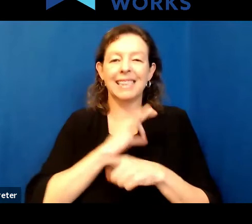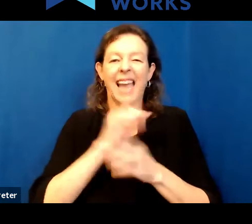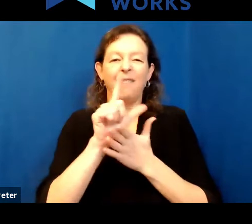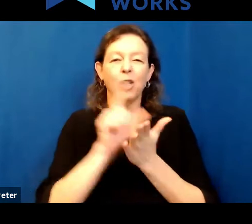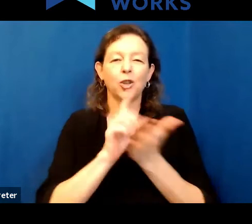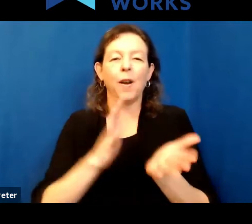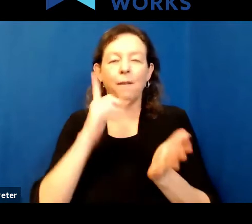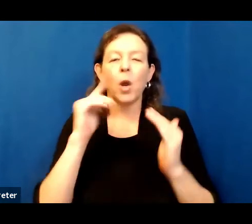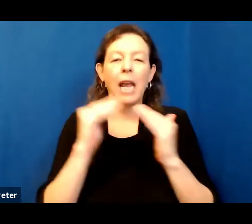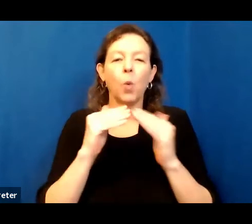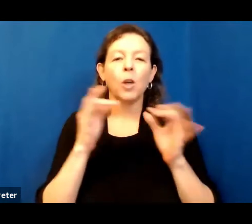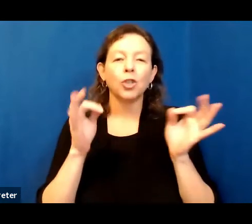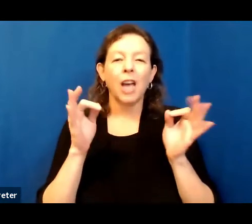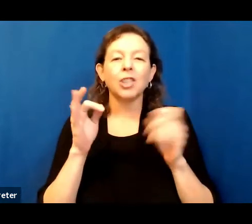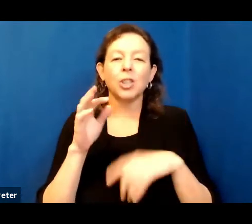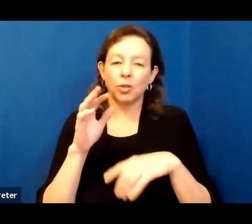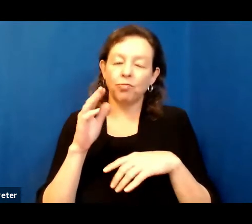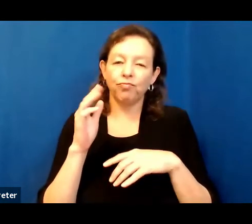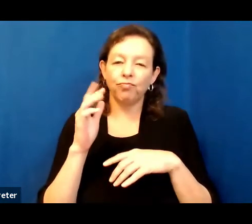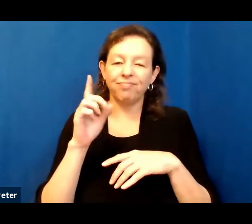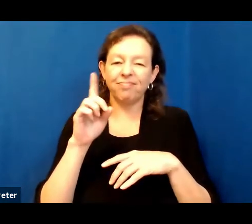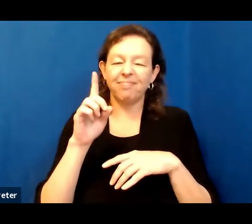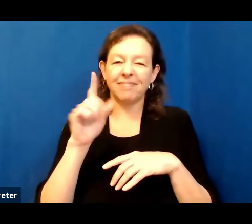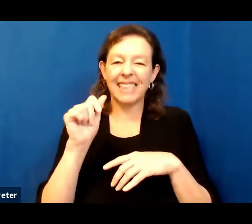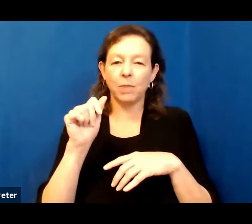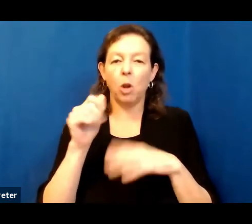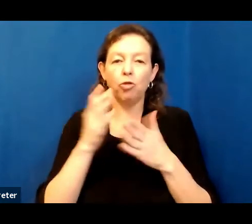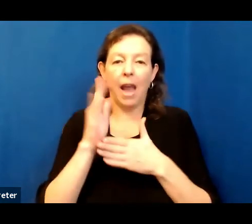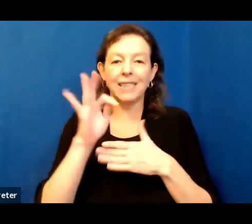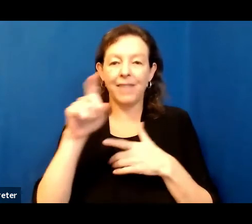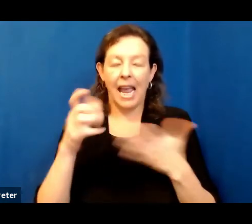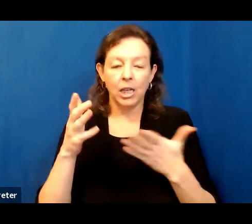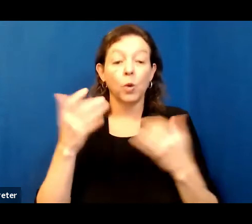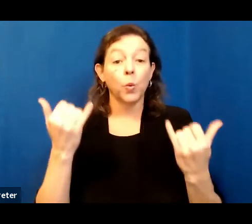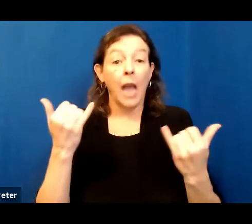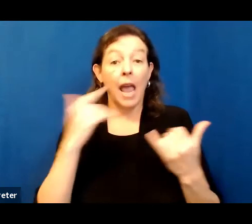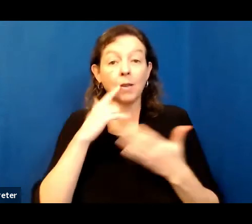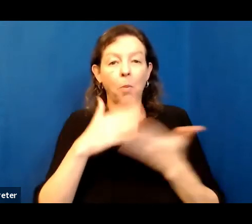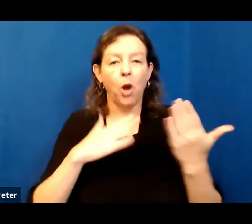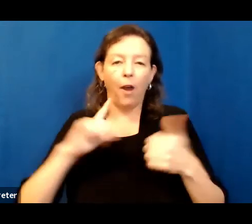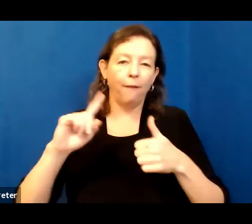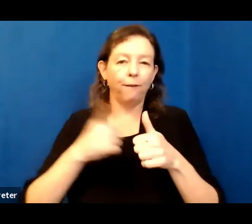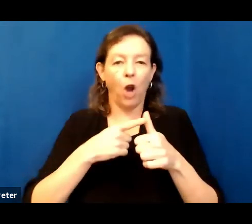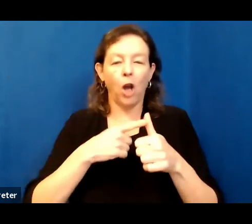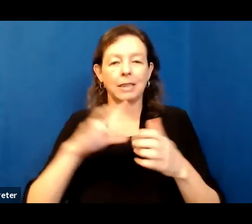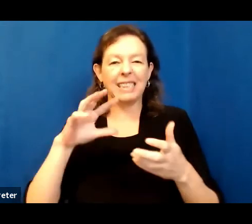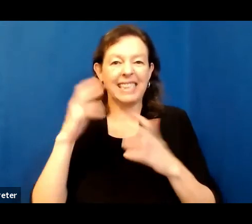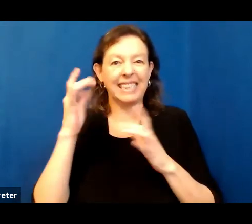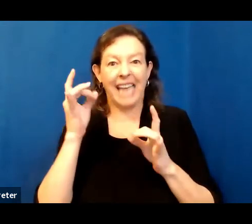disaster resilience fellow at Disability Rights, Texas. And today is part of our first ever disaster resilience awareness month,